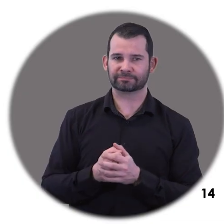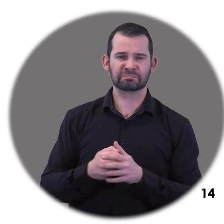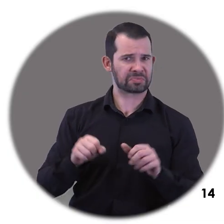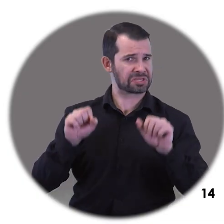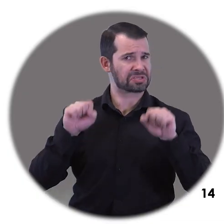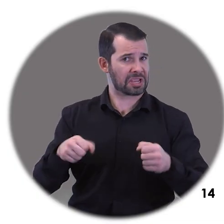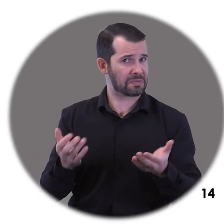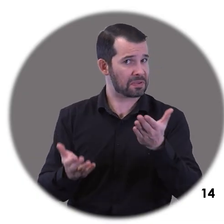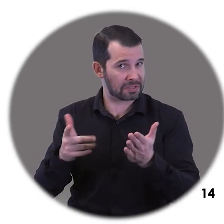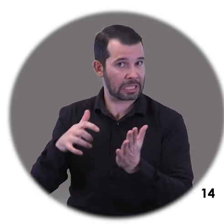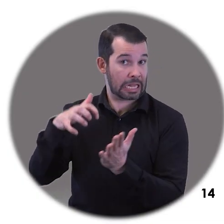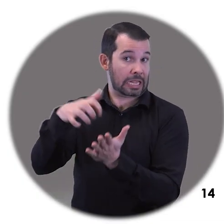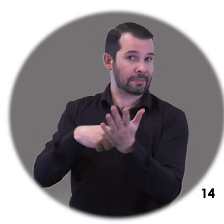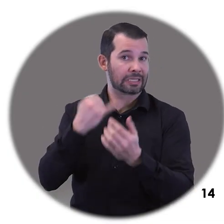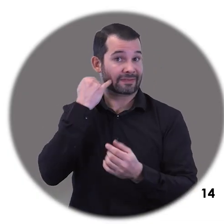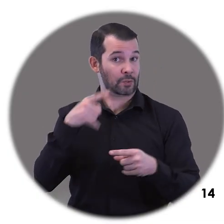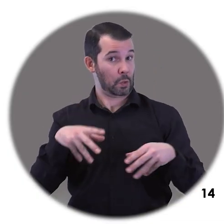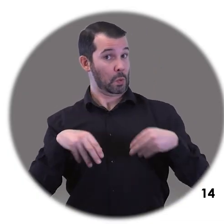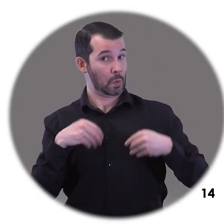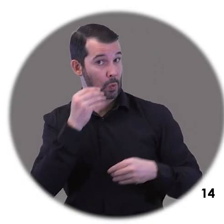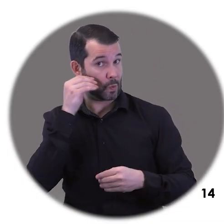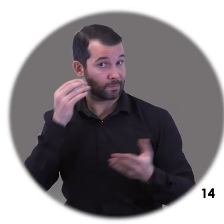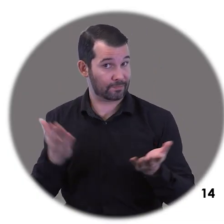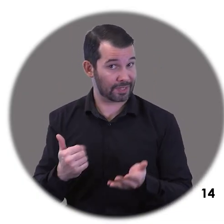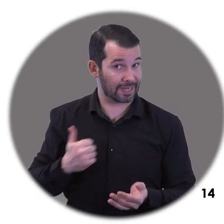You may be able to claim it if you own a home in Canada